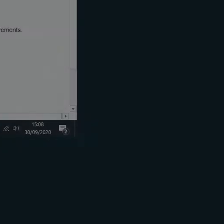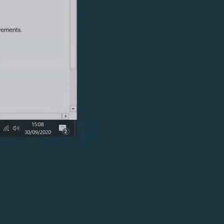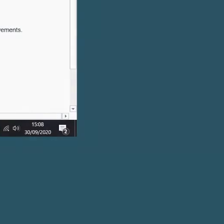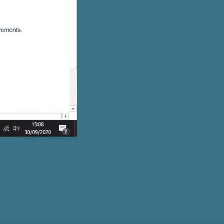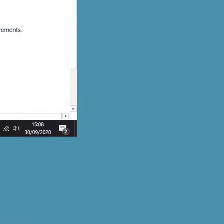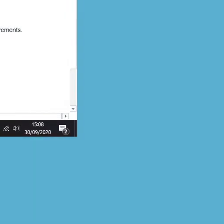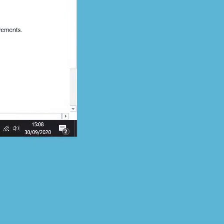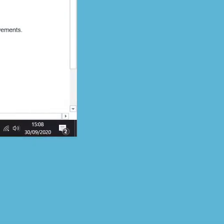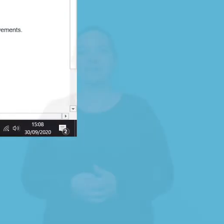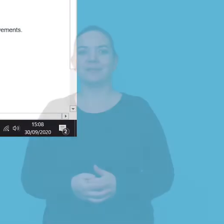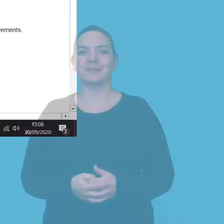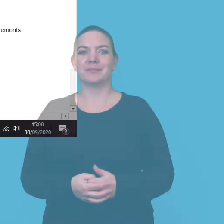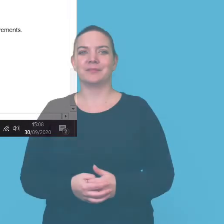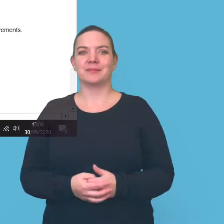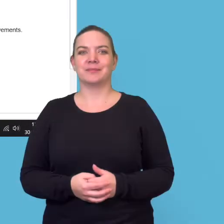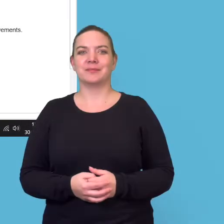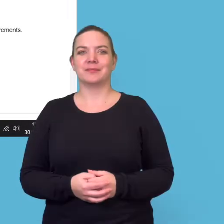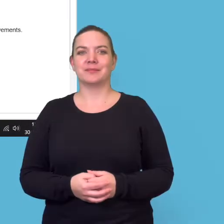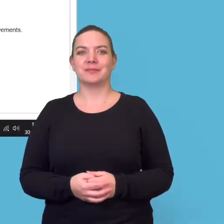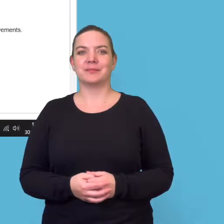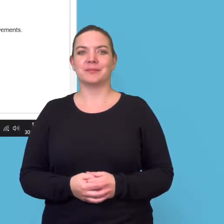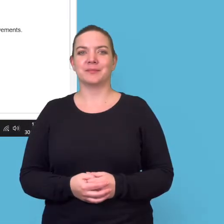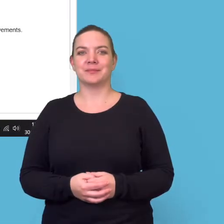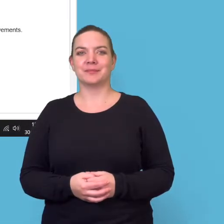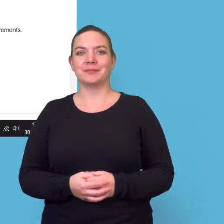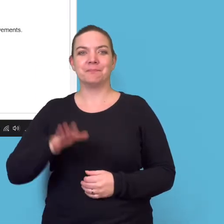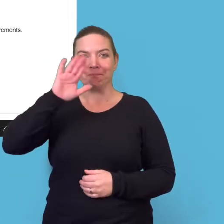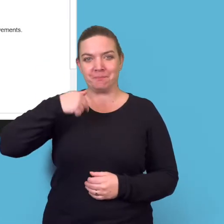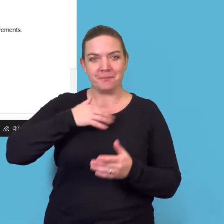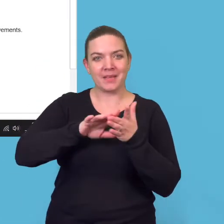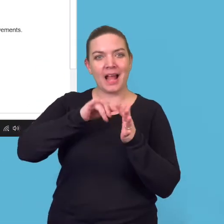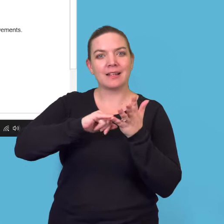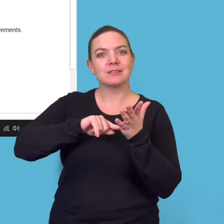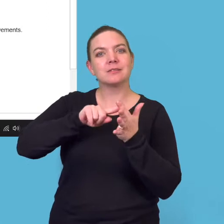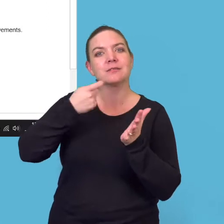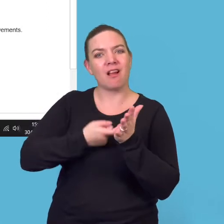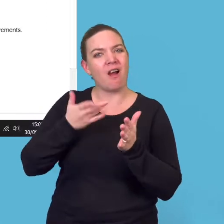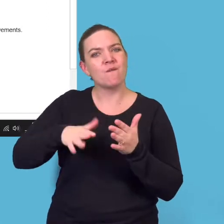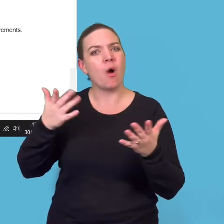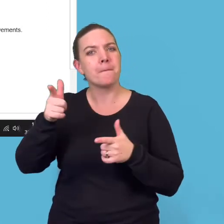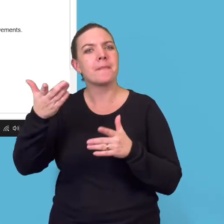Hello it's Hester here from the Access and Engagement Department. Today I'll be talking to you about how to access Blackboard Collaborate.